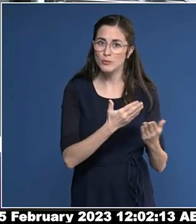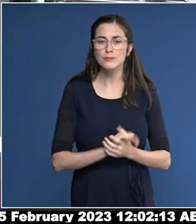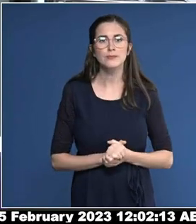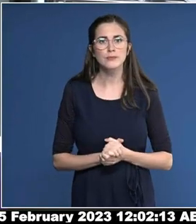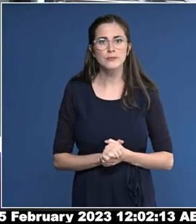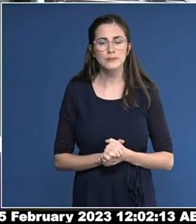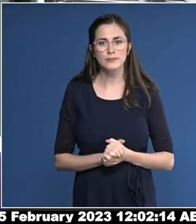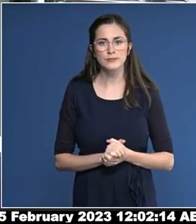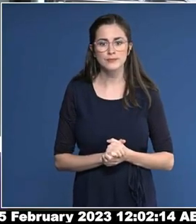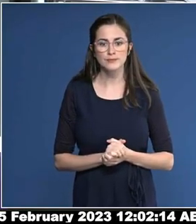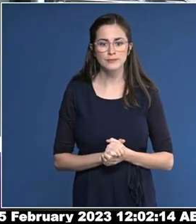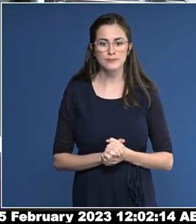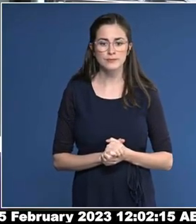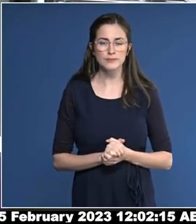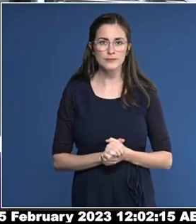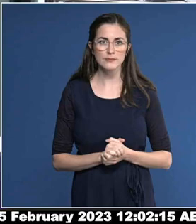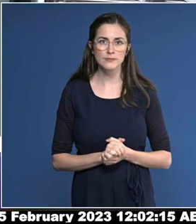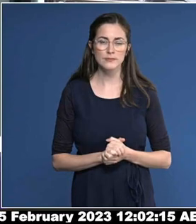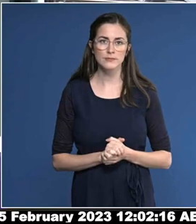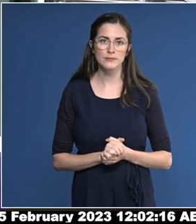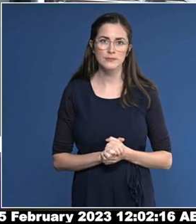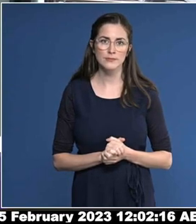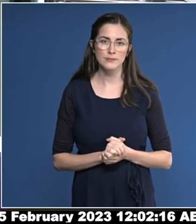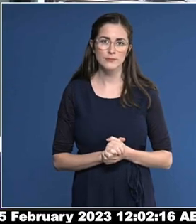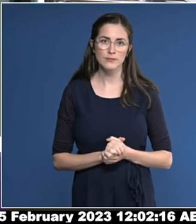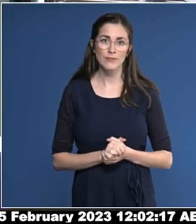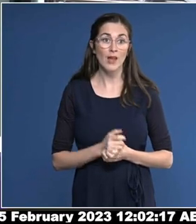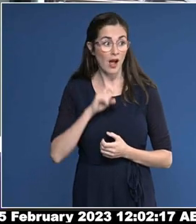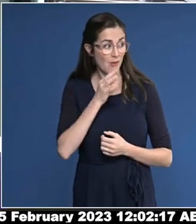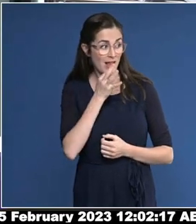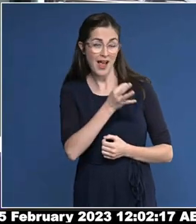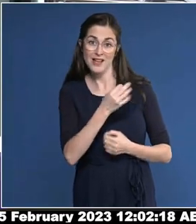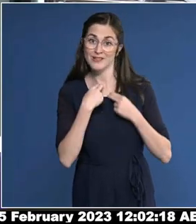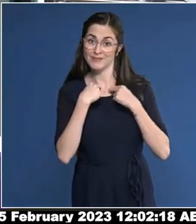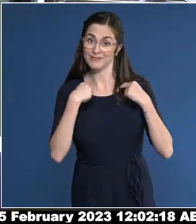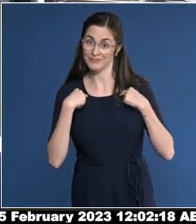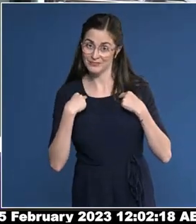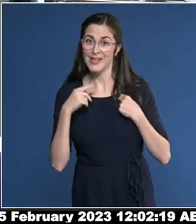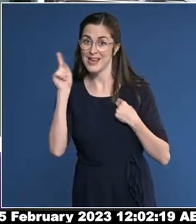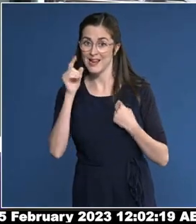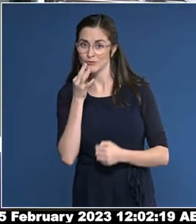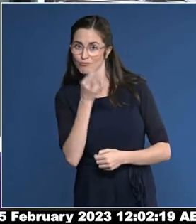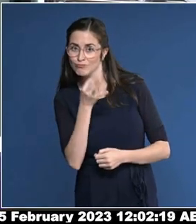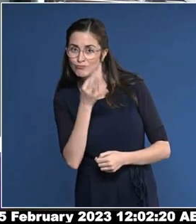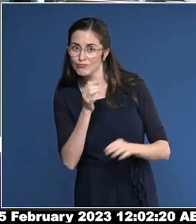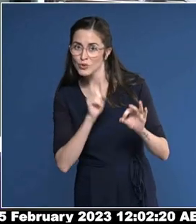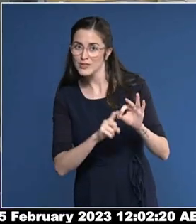Yes, they have. CHAIR: In that case, I will ask Ms Eastman now to ask you some questions. MS EASTMAN: So, Ms Kapene, thank you for joining us.